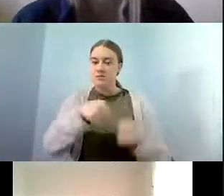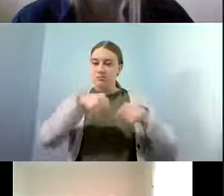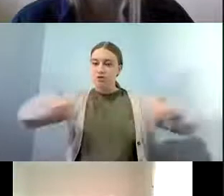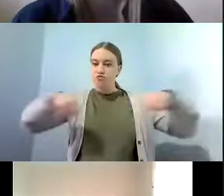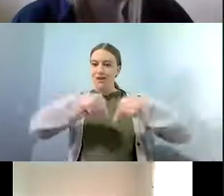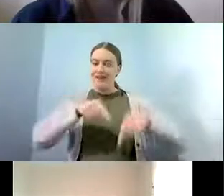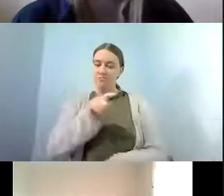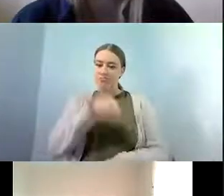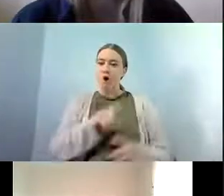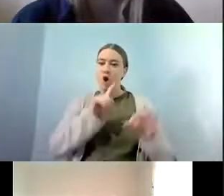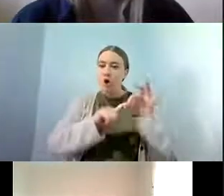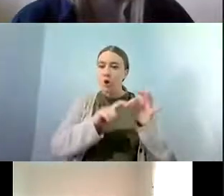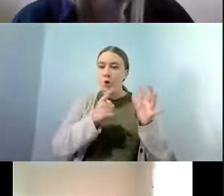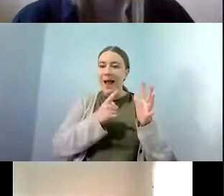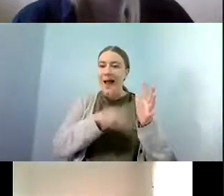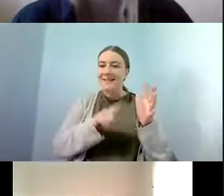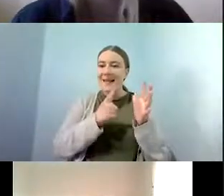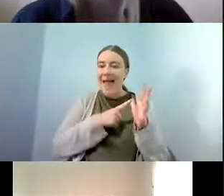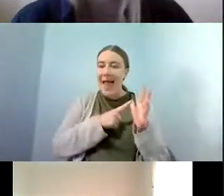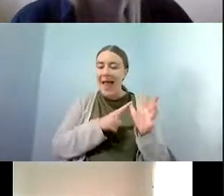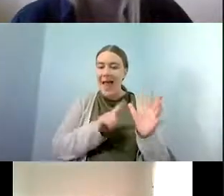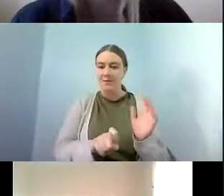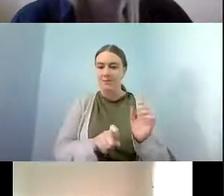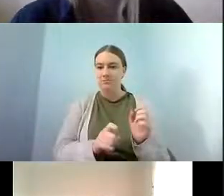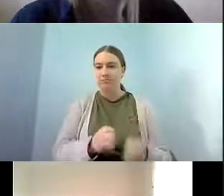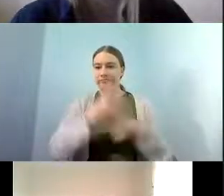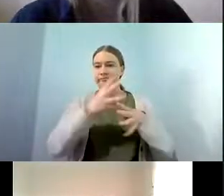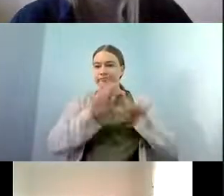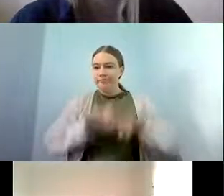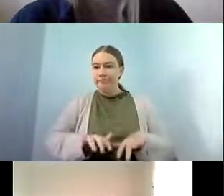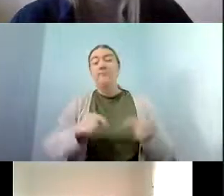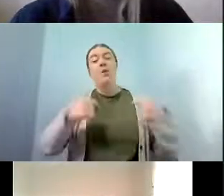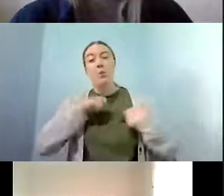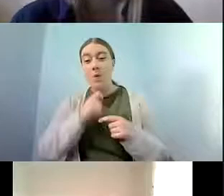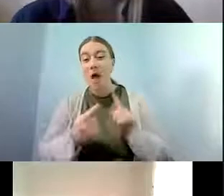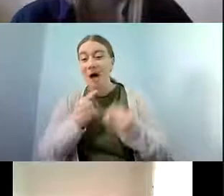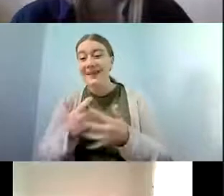on that control panel and we'll answer as many questions as we can after the talk